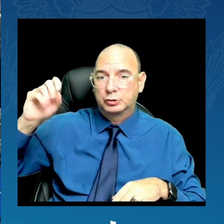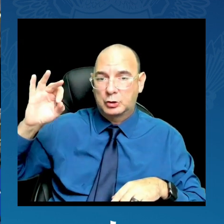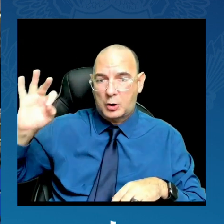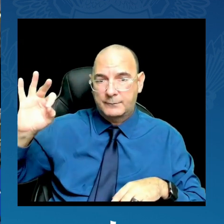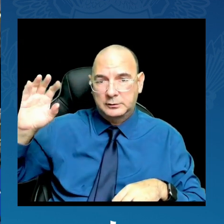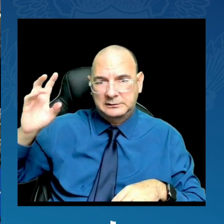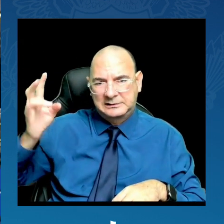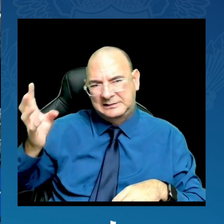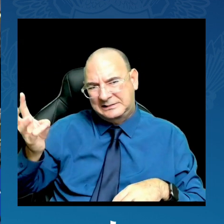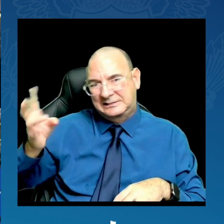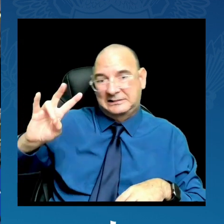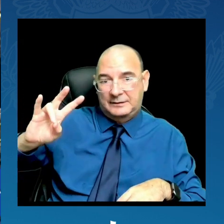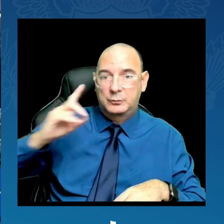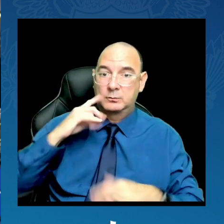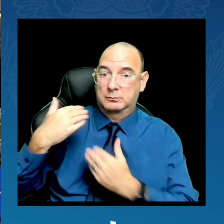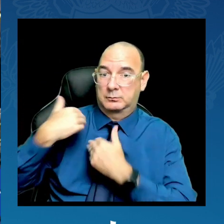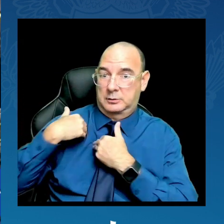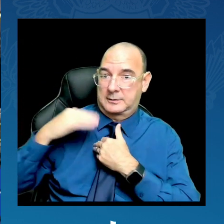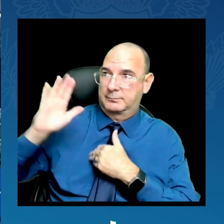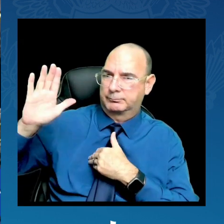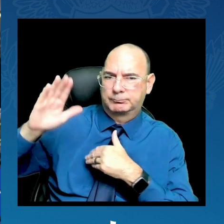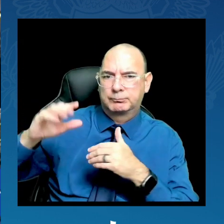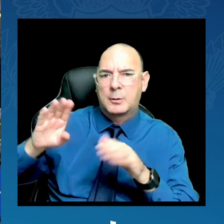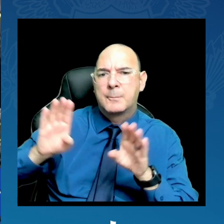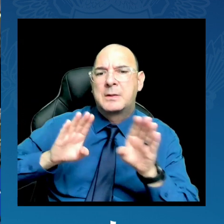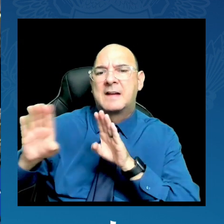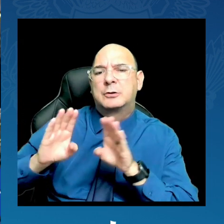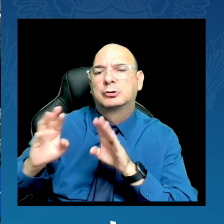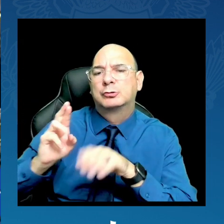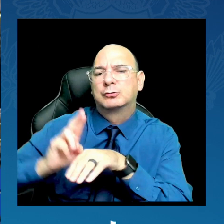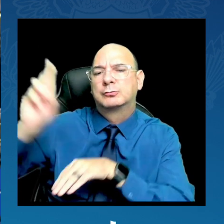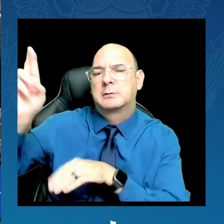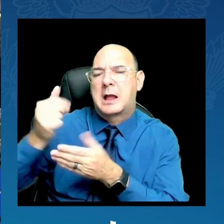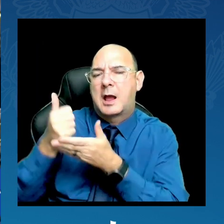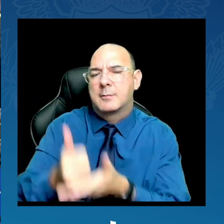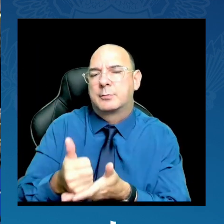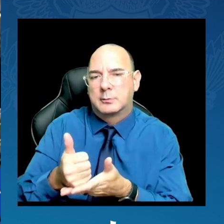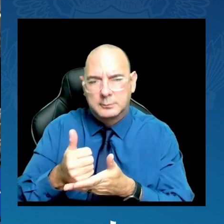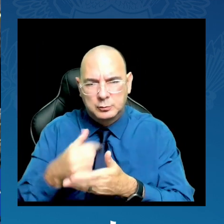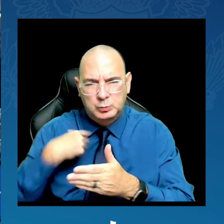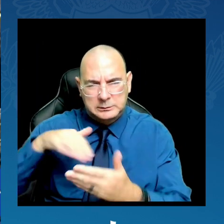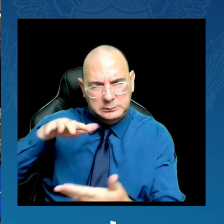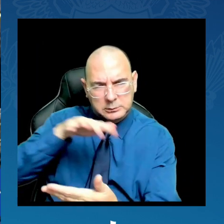that will facilitate exploration, science and commercial activities for the benefit of all humanity.